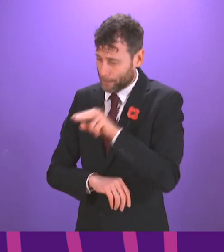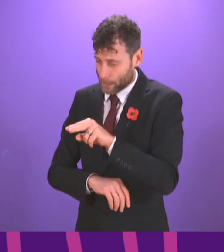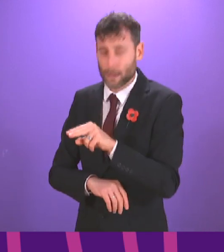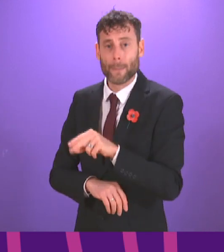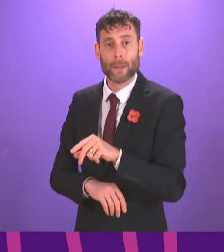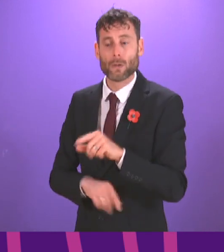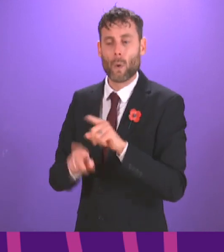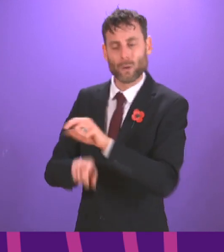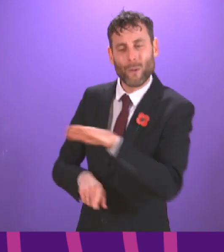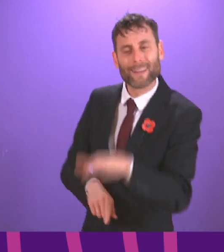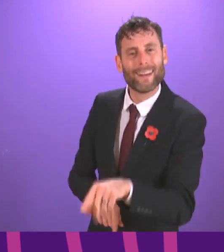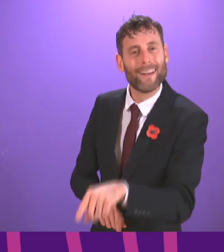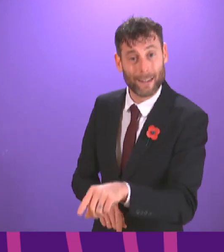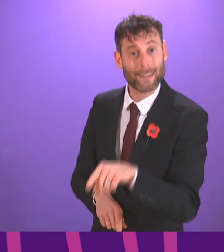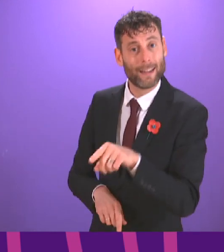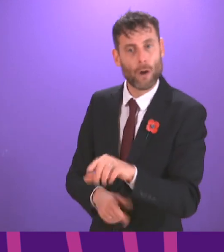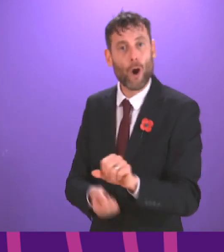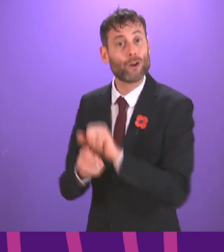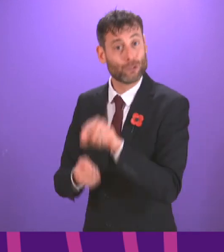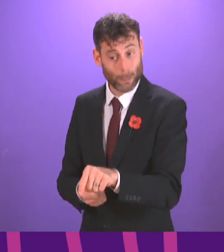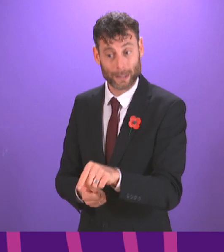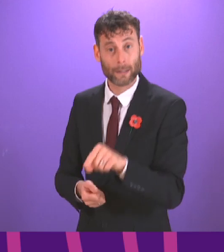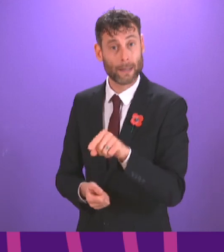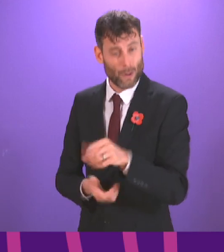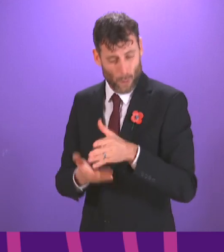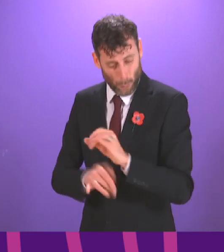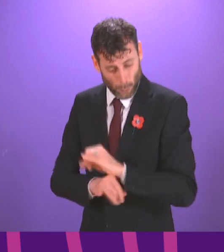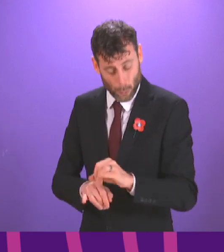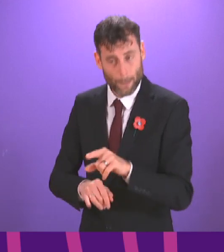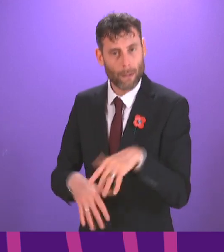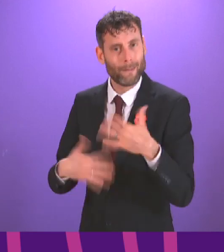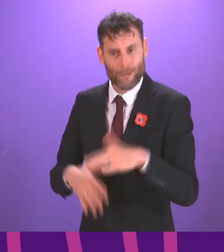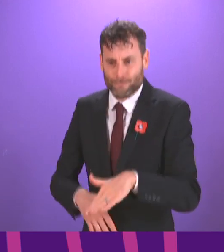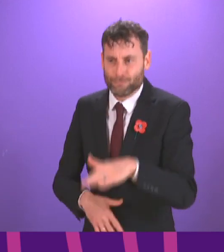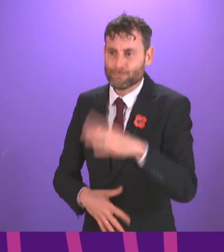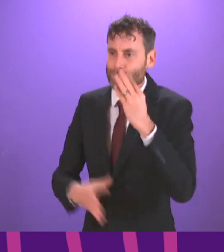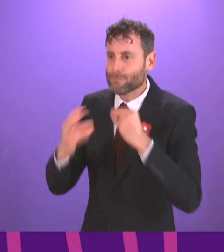This is obviously about Mohammad Asif’s experience, but it is also about a wider issue.